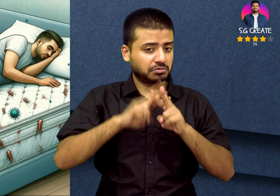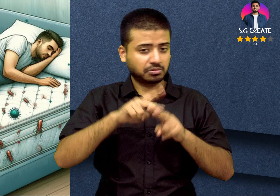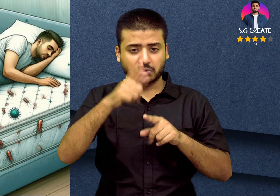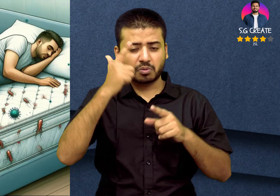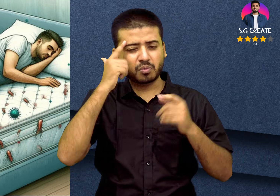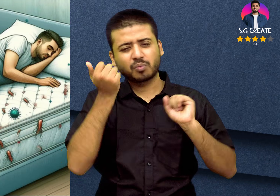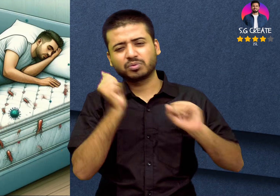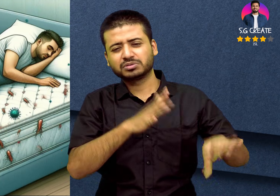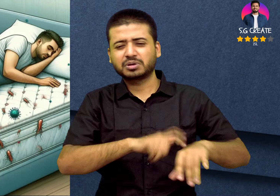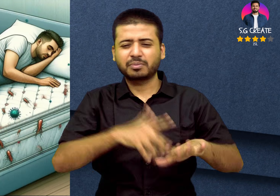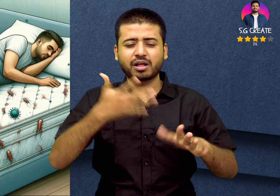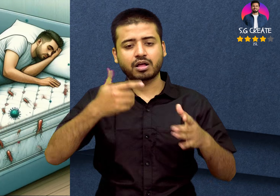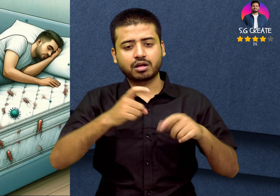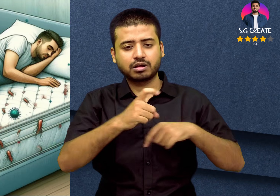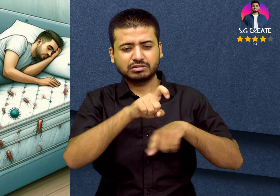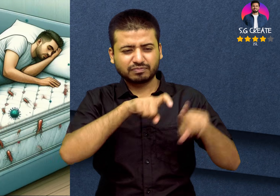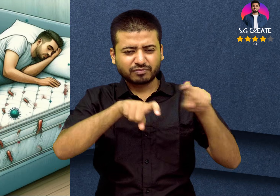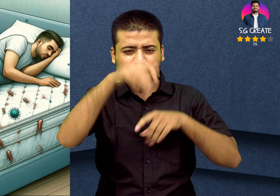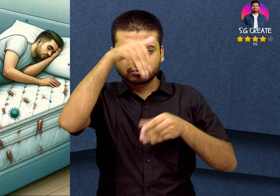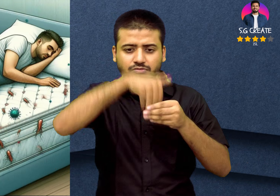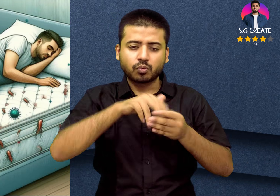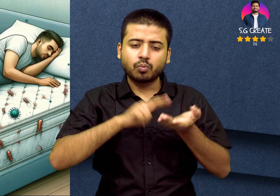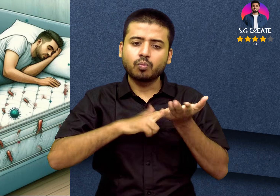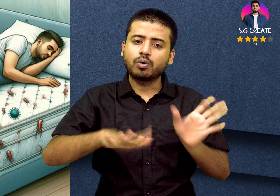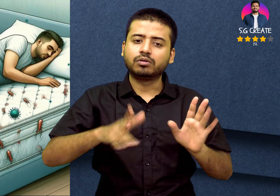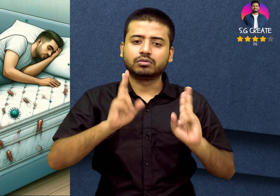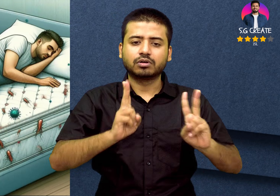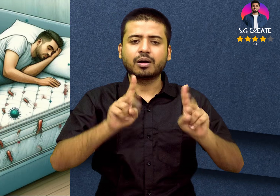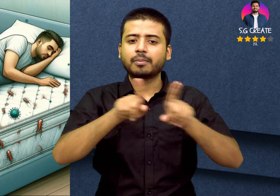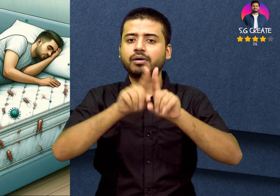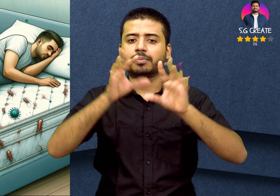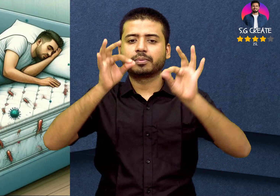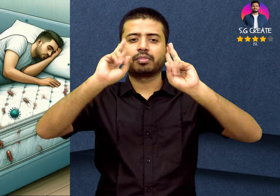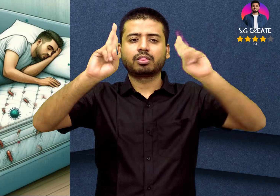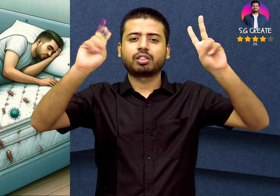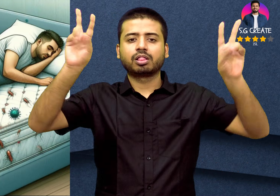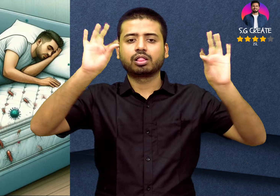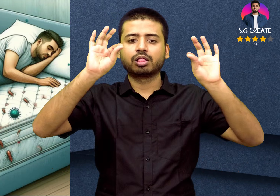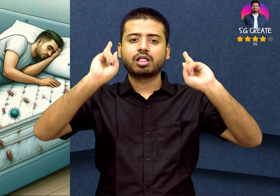you sleep on the same unwashed pillowcase night after night, you are continuously pressing your